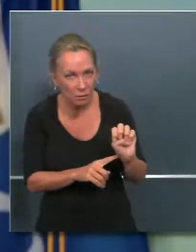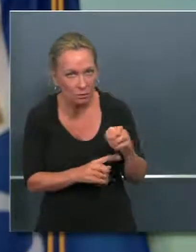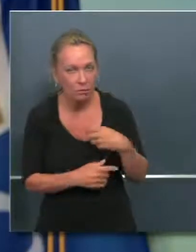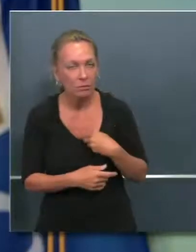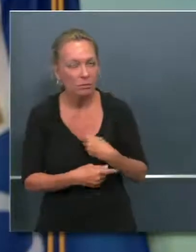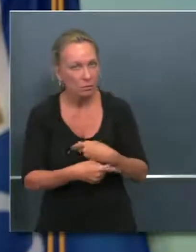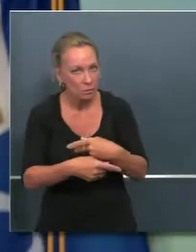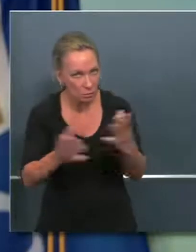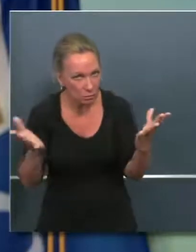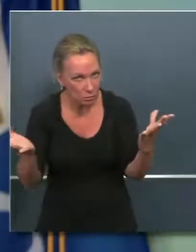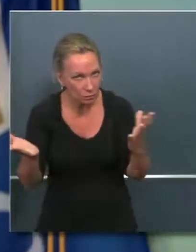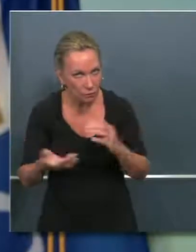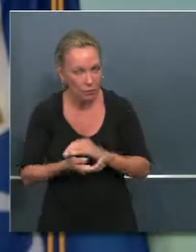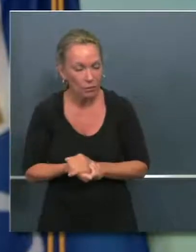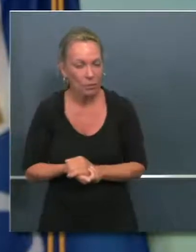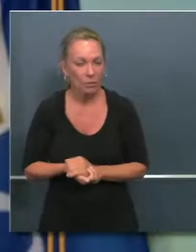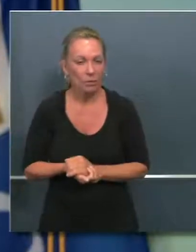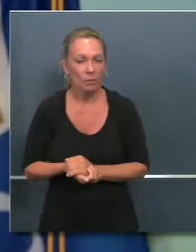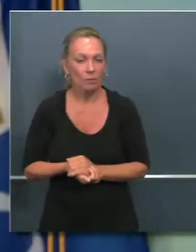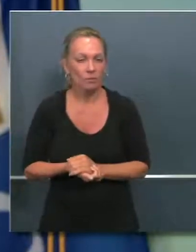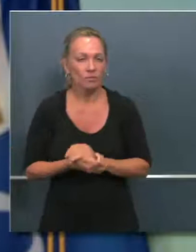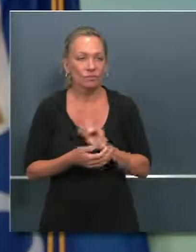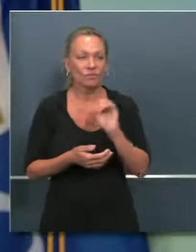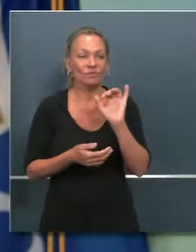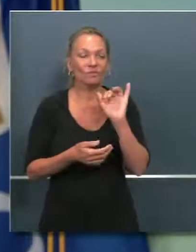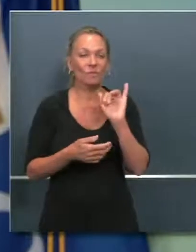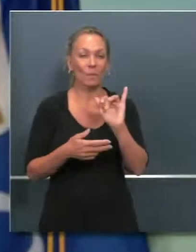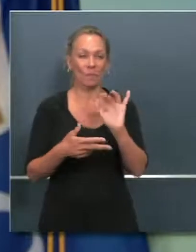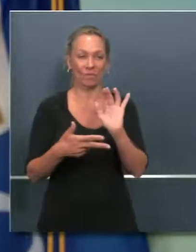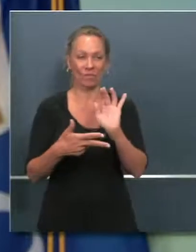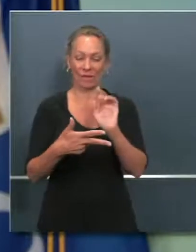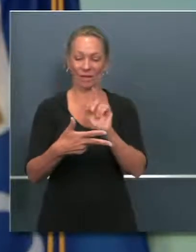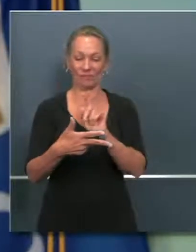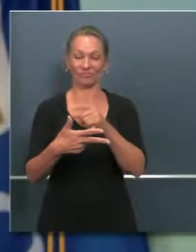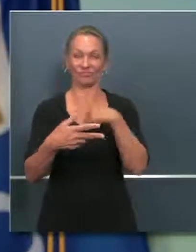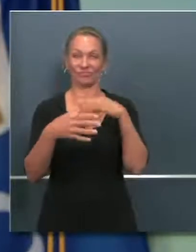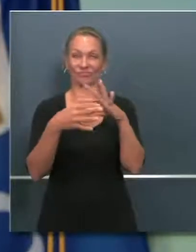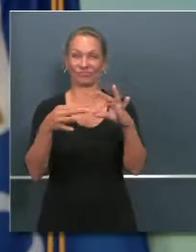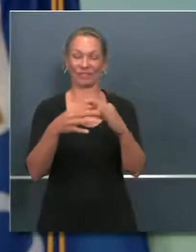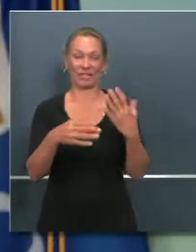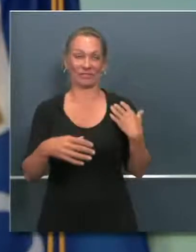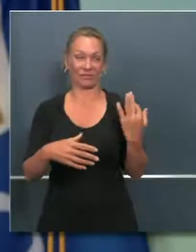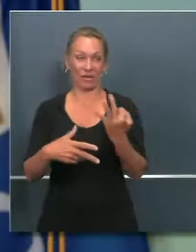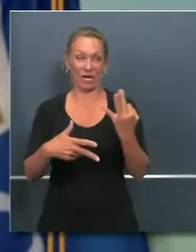sectors of our economy we announced that on Friday tens of millions more will be forthcoming